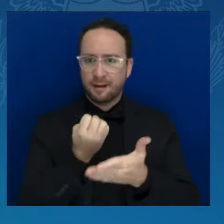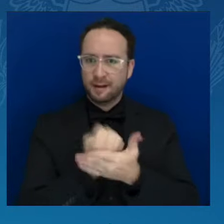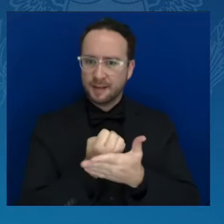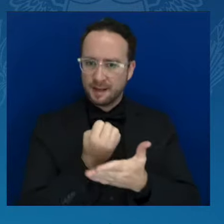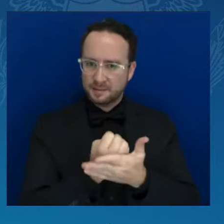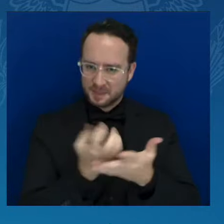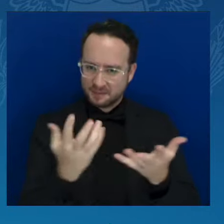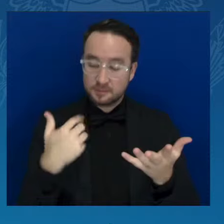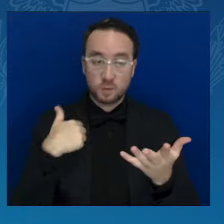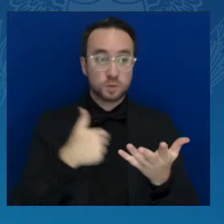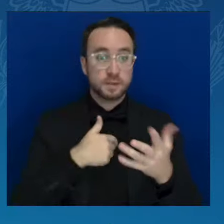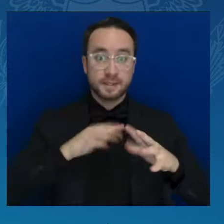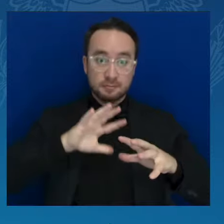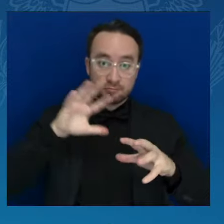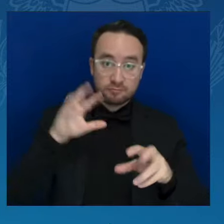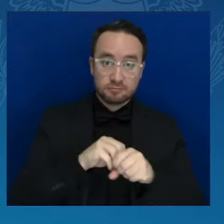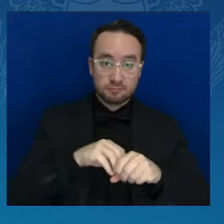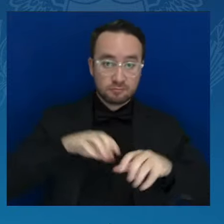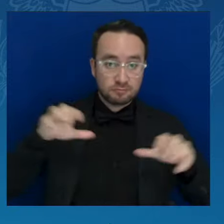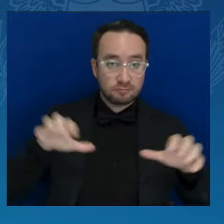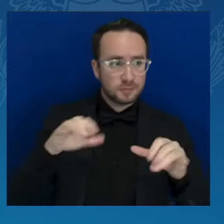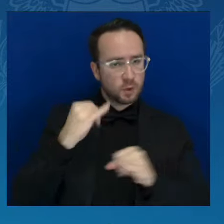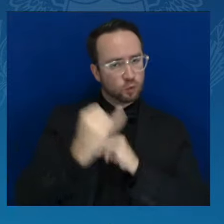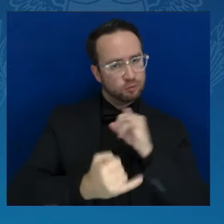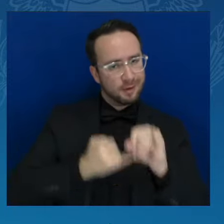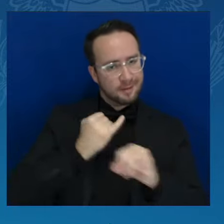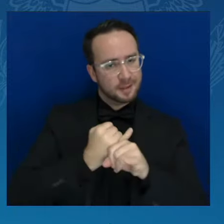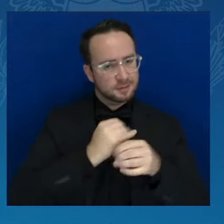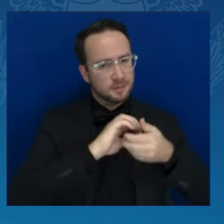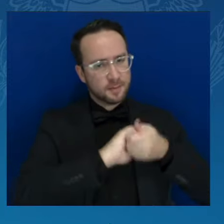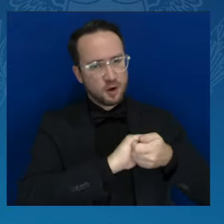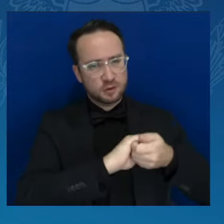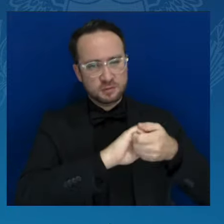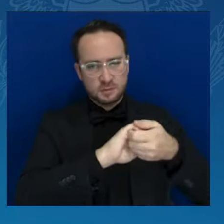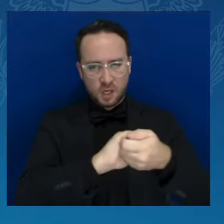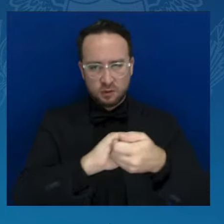Together, we are inspiring the Artemis generation.